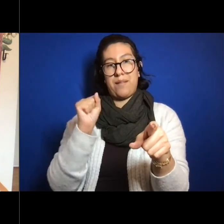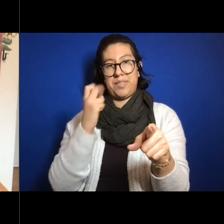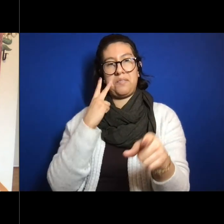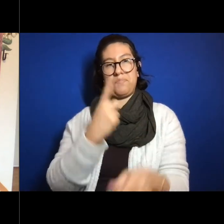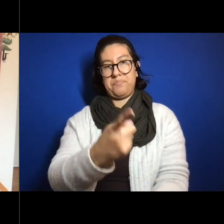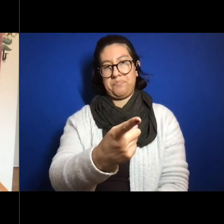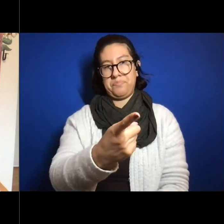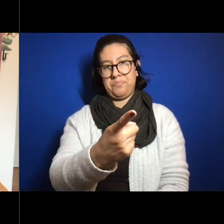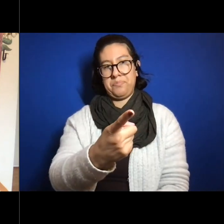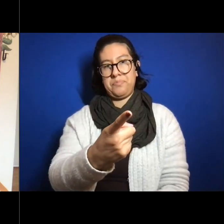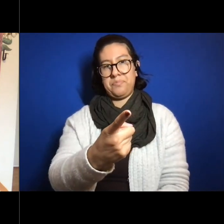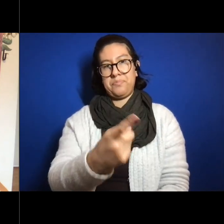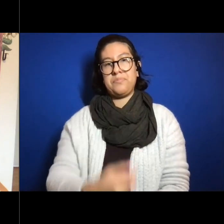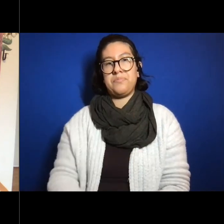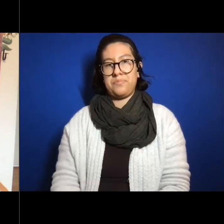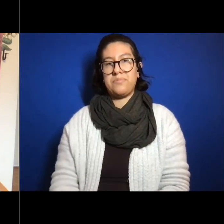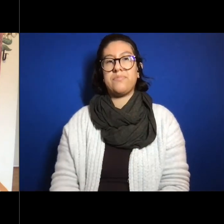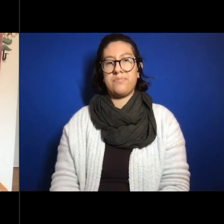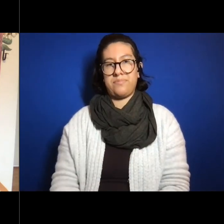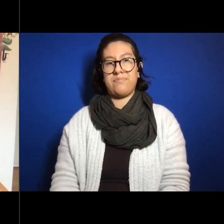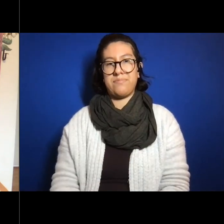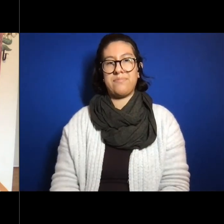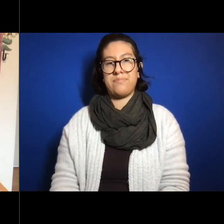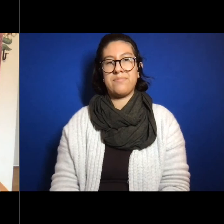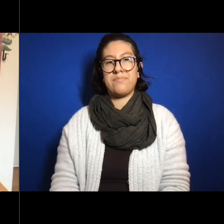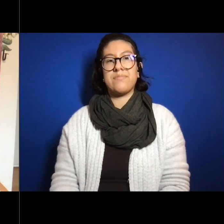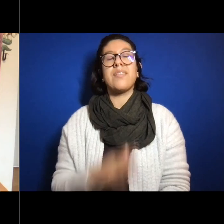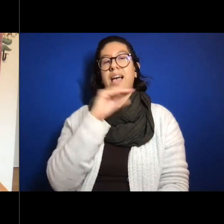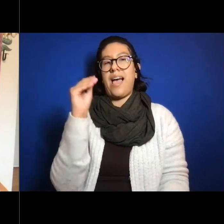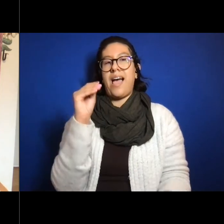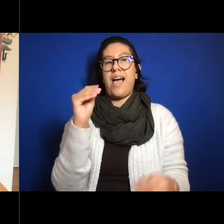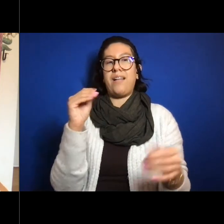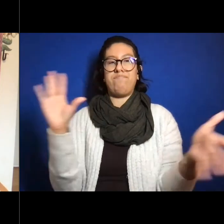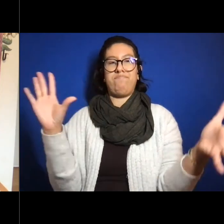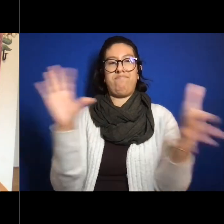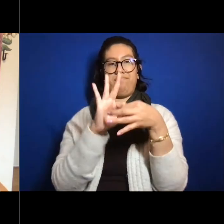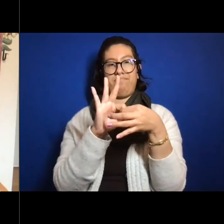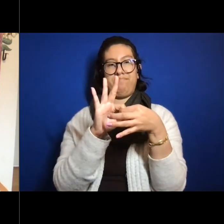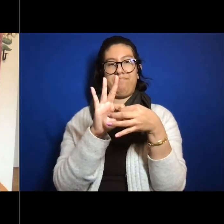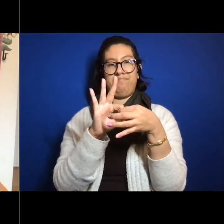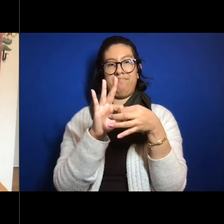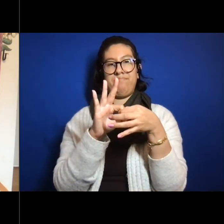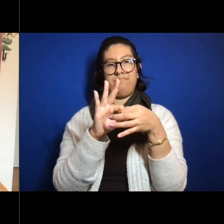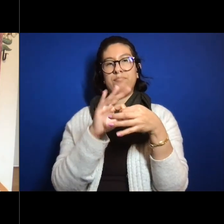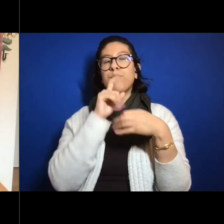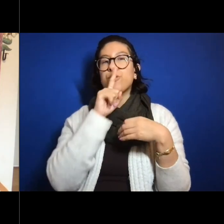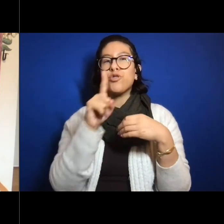So little tabs and then notches so that you can build it without using any glue or tape